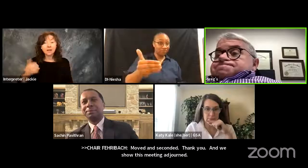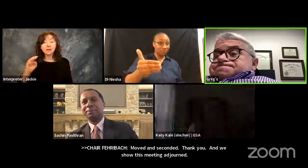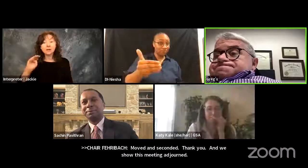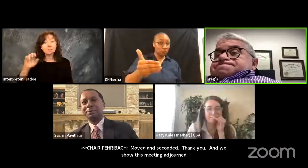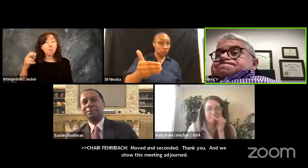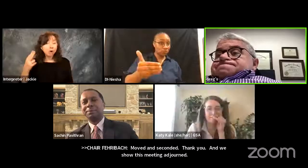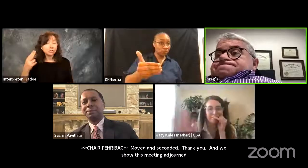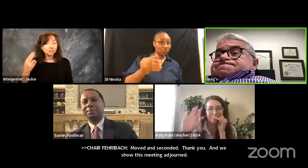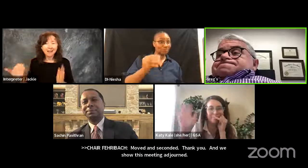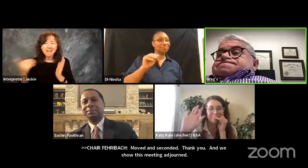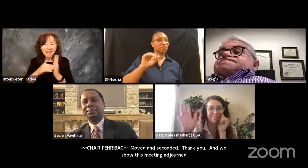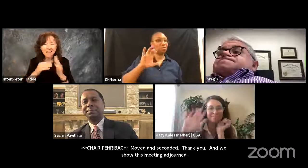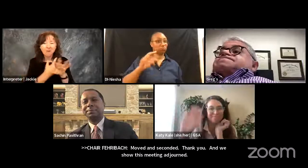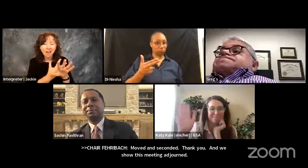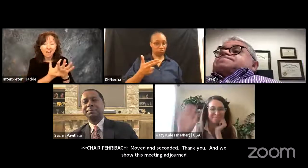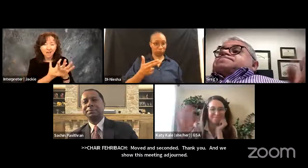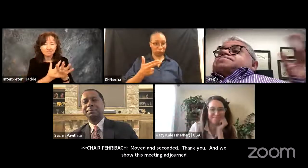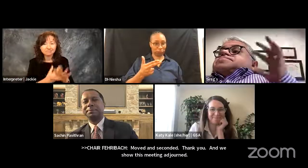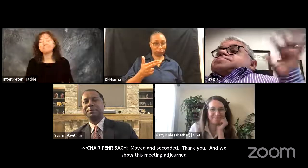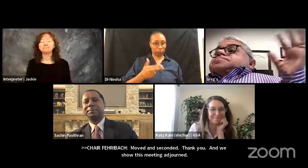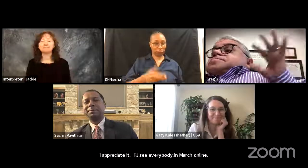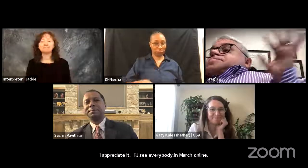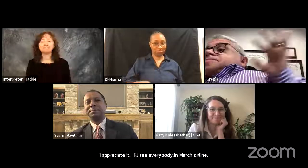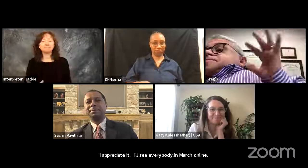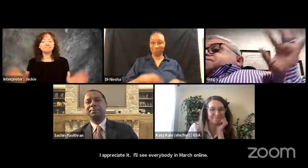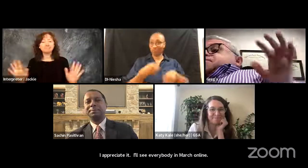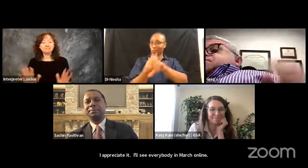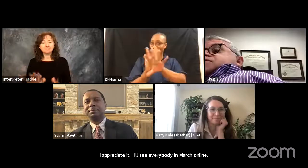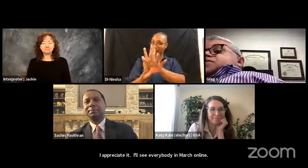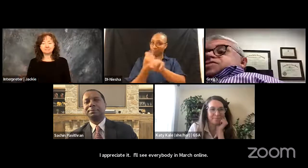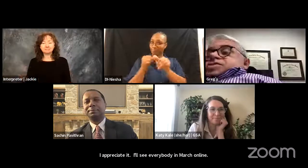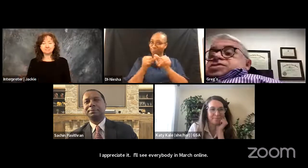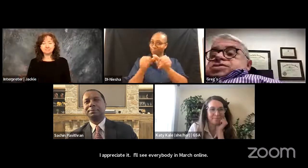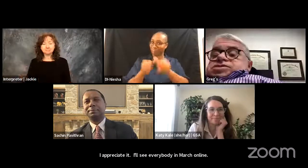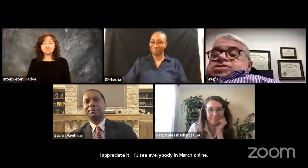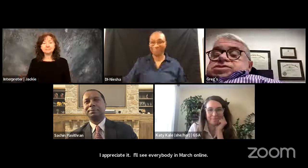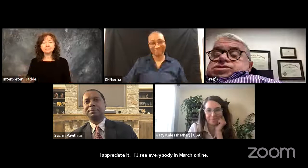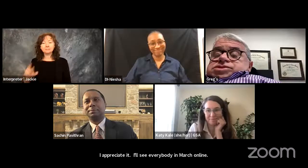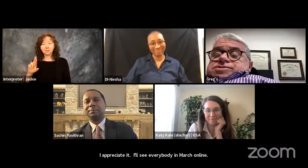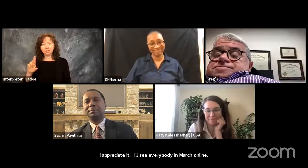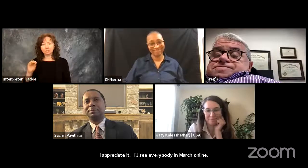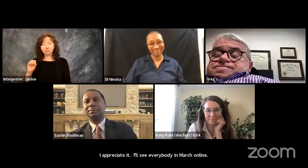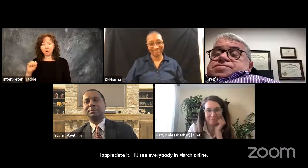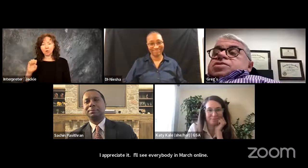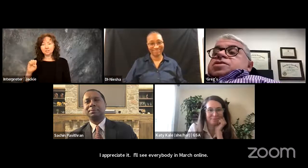This is Rose Marie, Access Board, thank you, Danesha, Sheila,